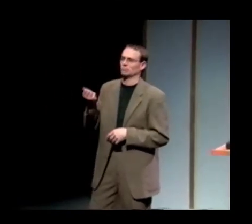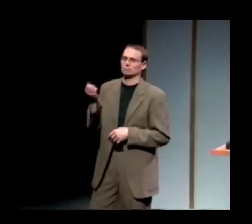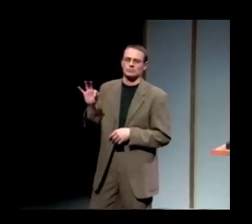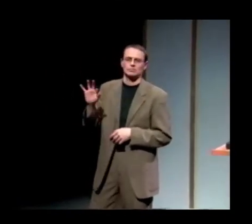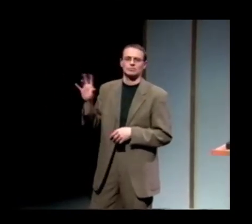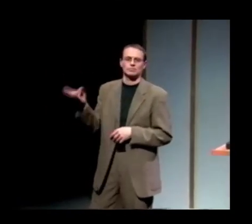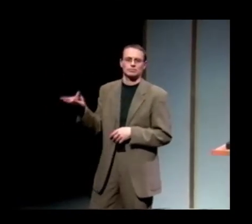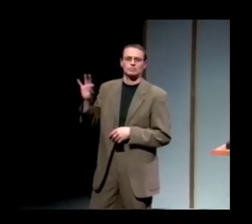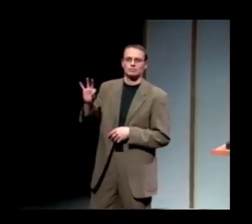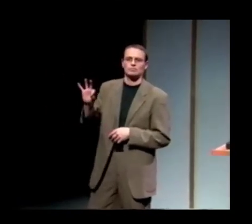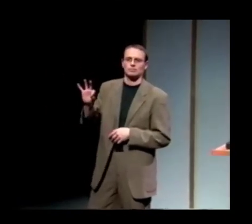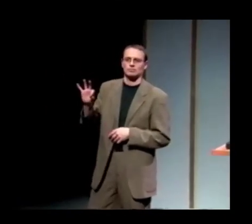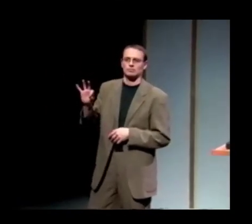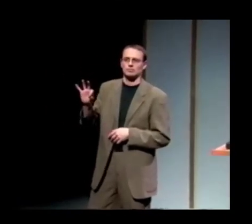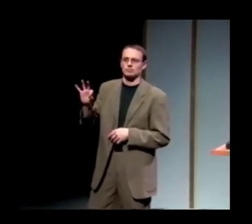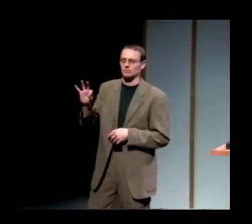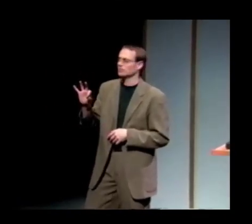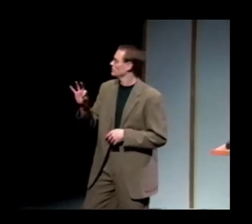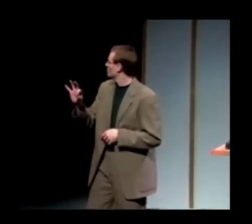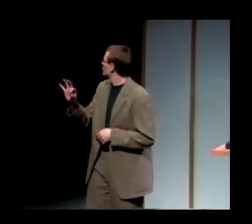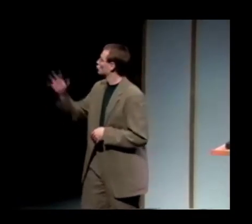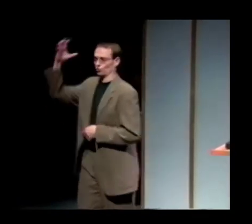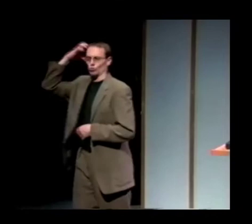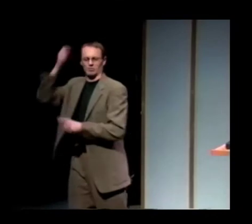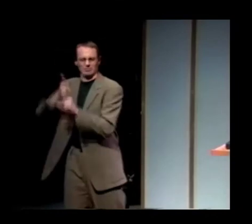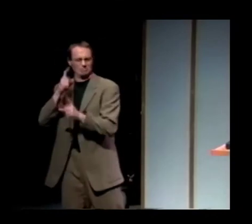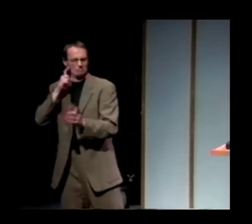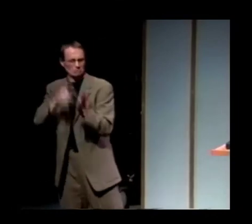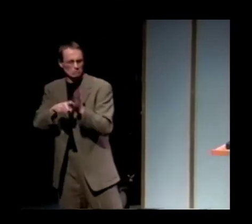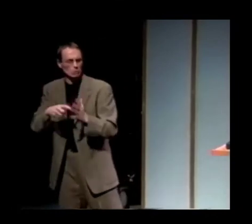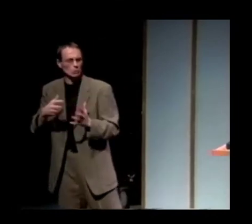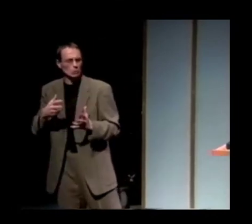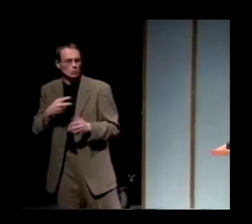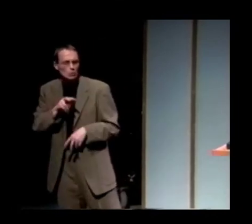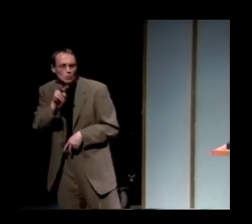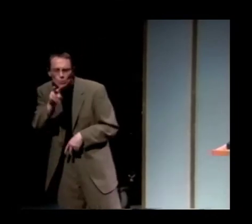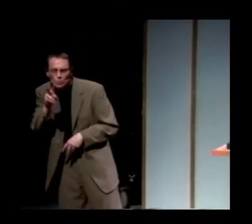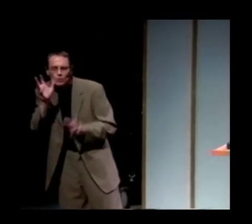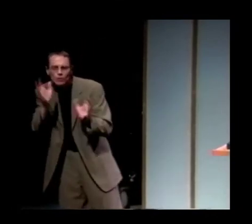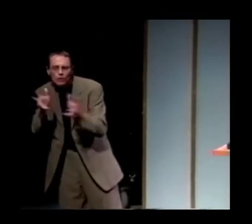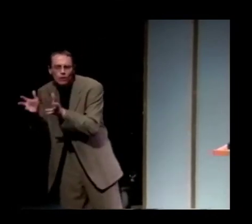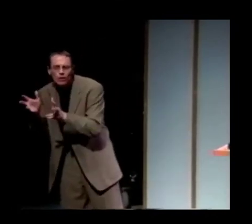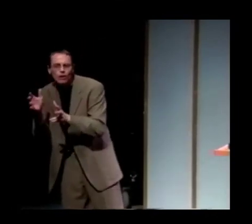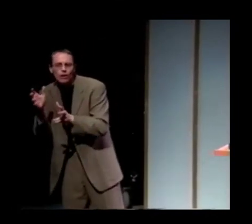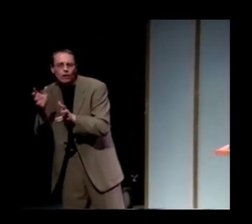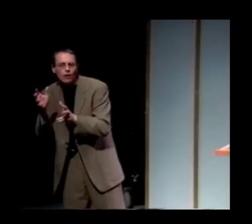OK. NOW THIS IS VERY OLD. THIS IS FROM 1979, OK?